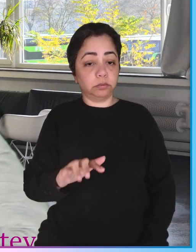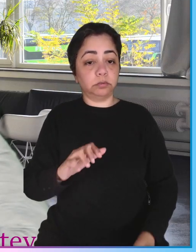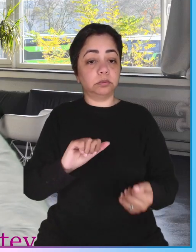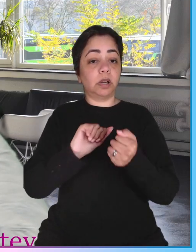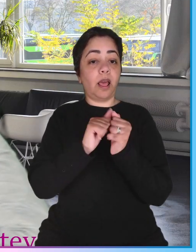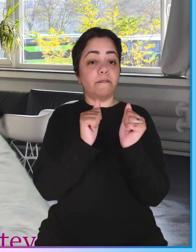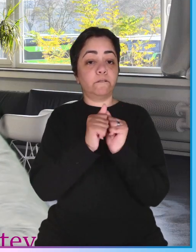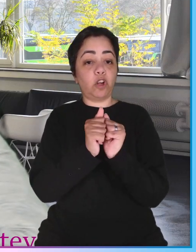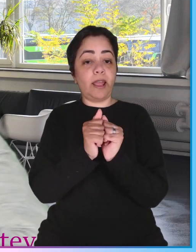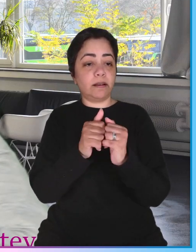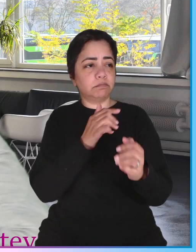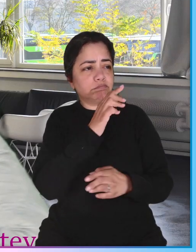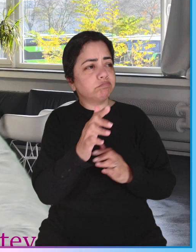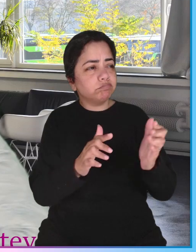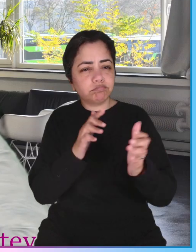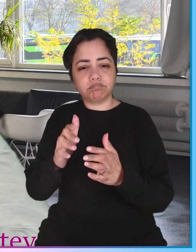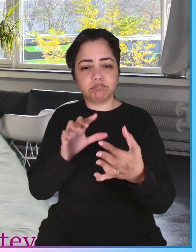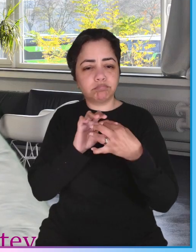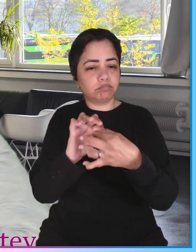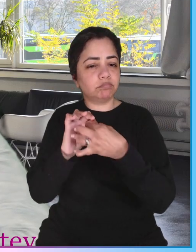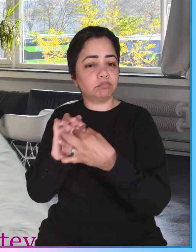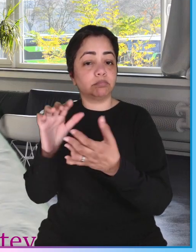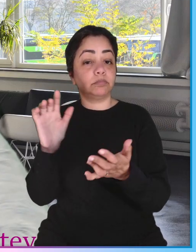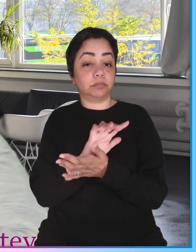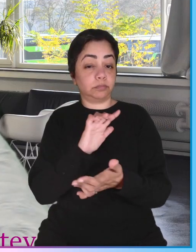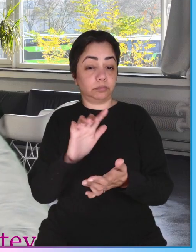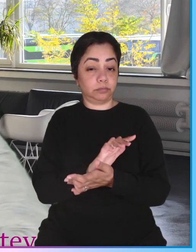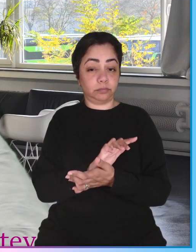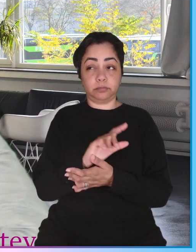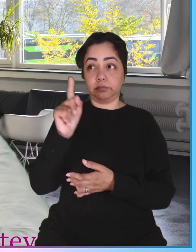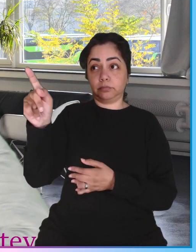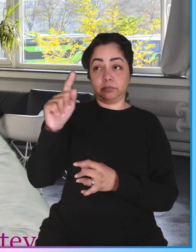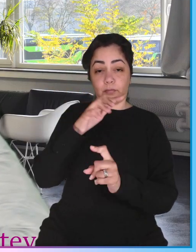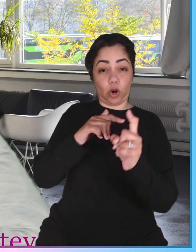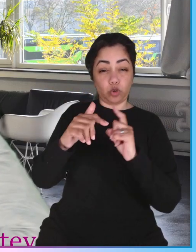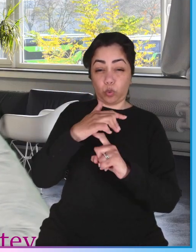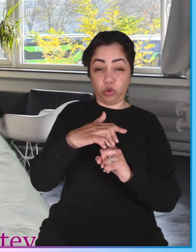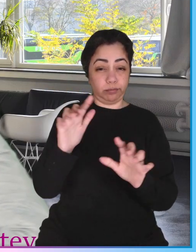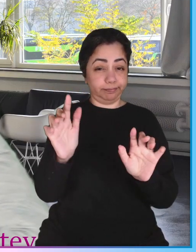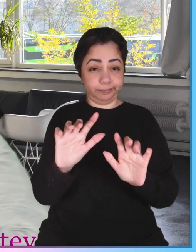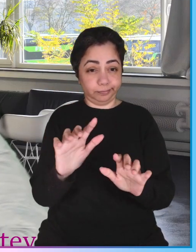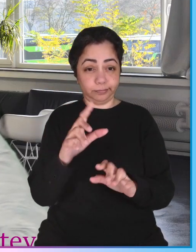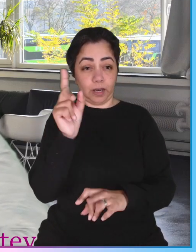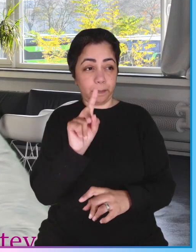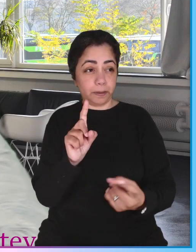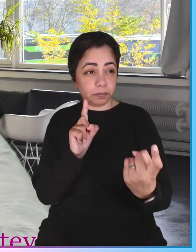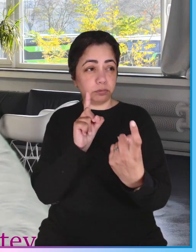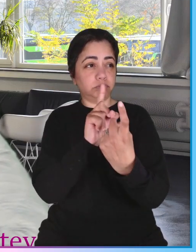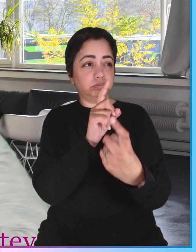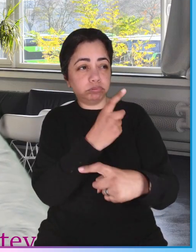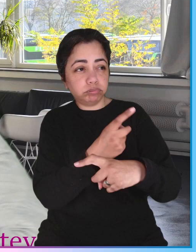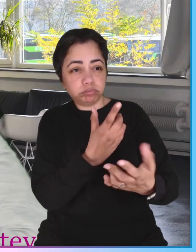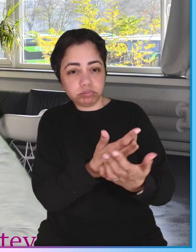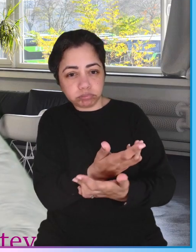He was a very not social kid, young Steve had no idea how to talk to people